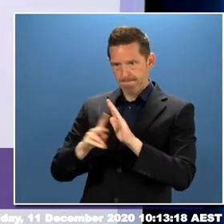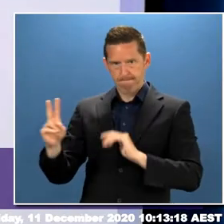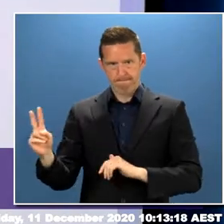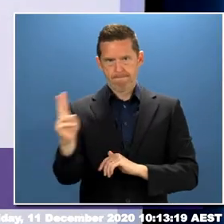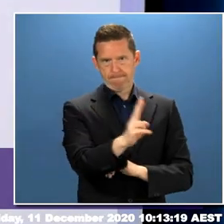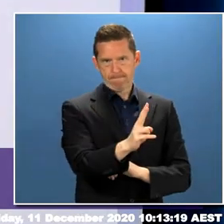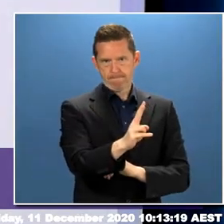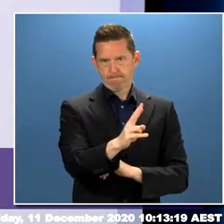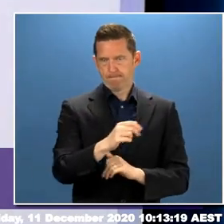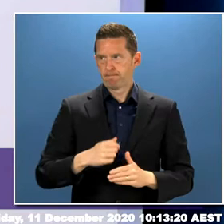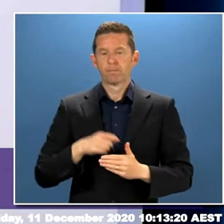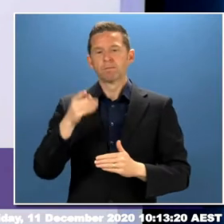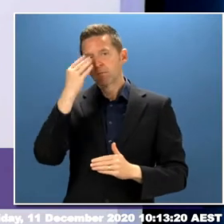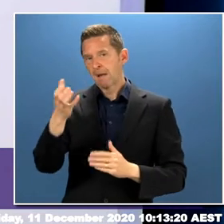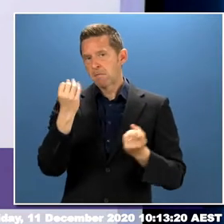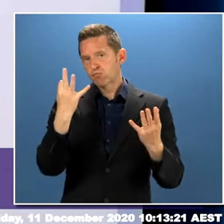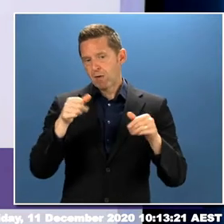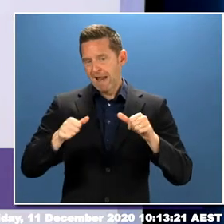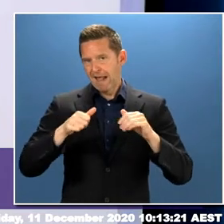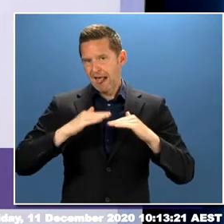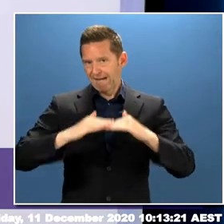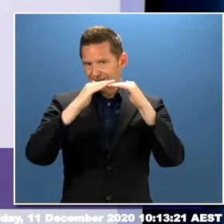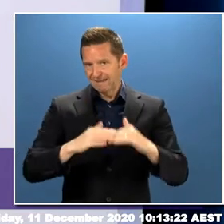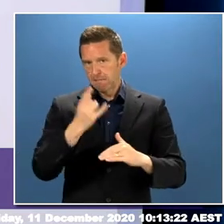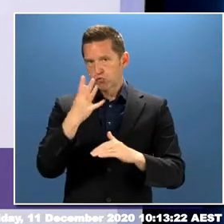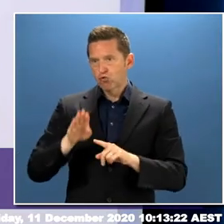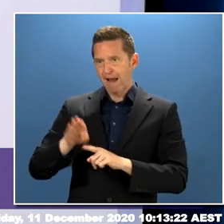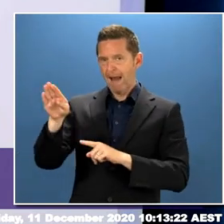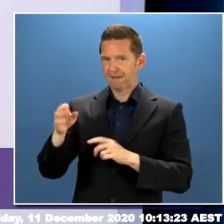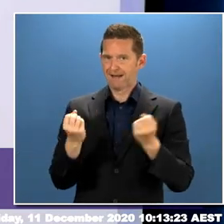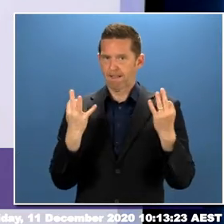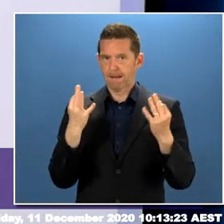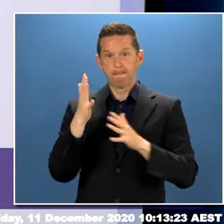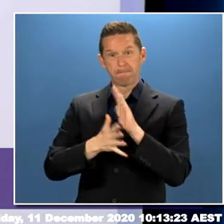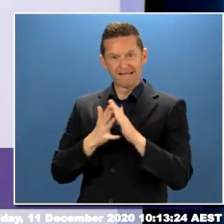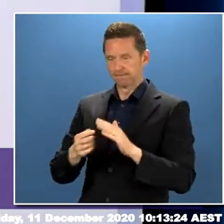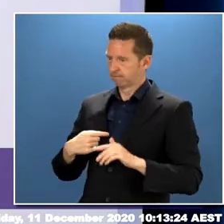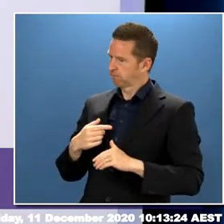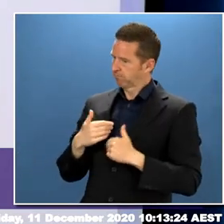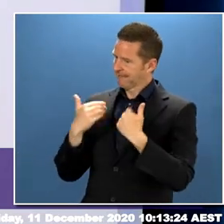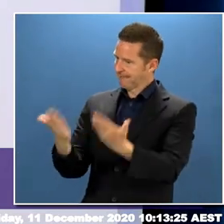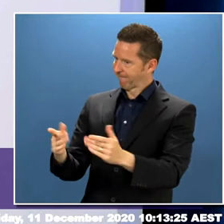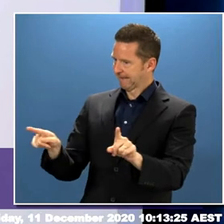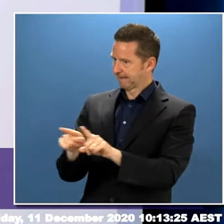There is no lift, there is no ramp, nothing. So you are treated exactly the same way, but the outcome for you is different,